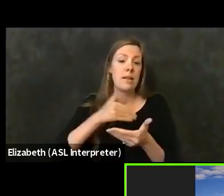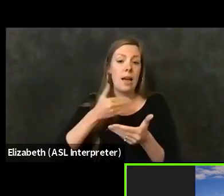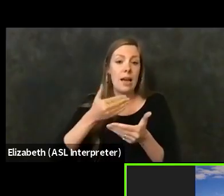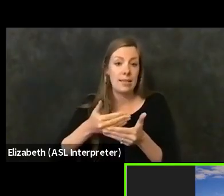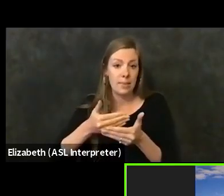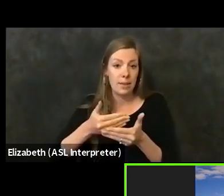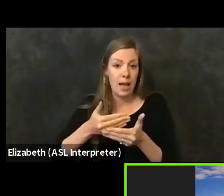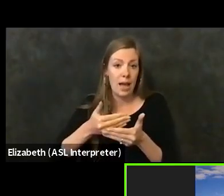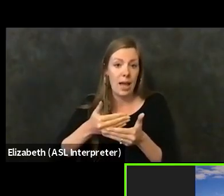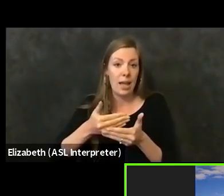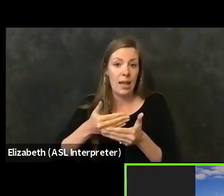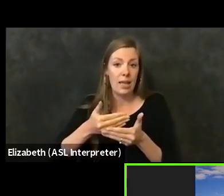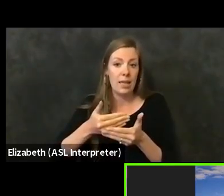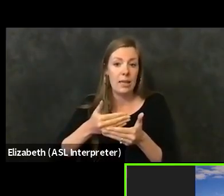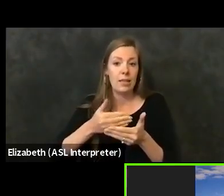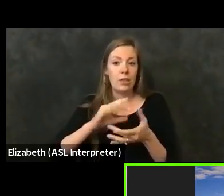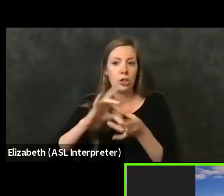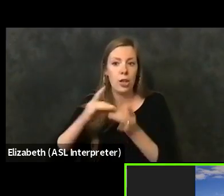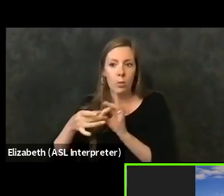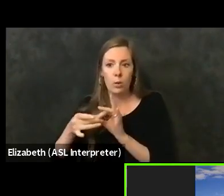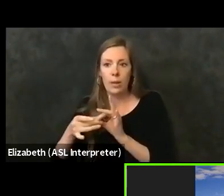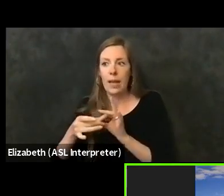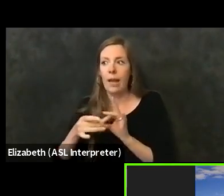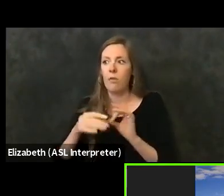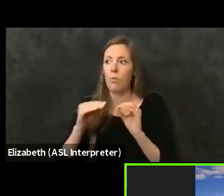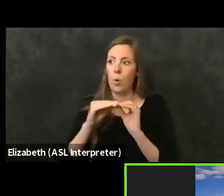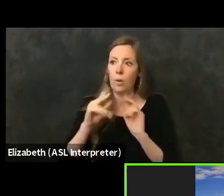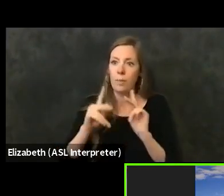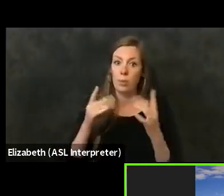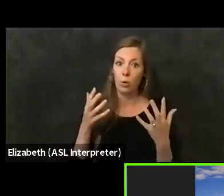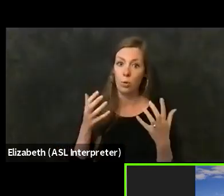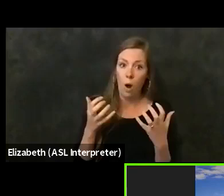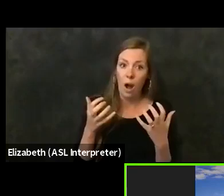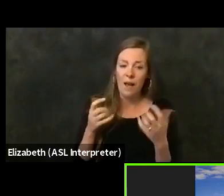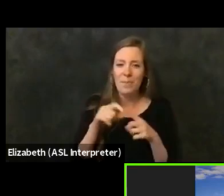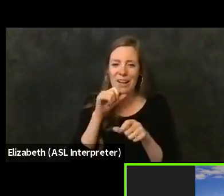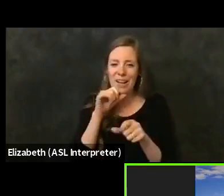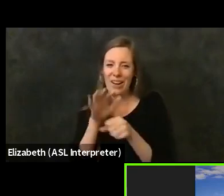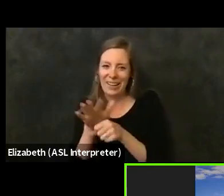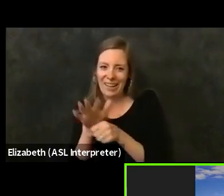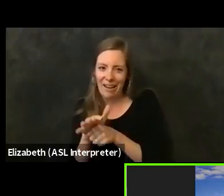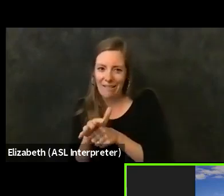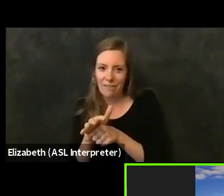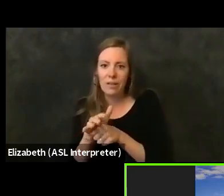in congruency where we have more demand and supply as we do now, more eligible people than vaccines.